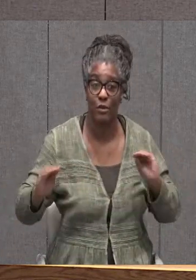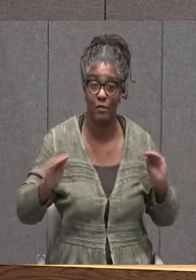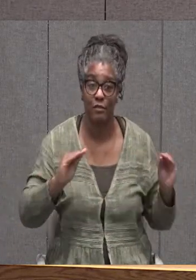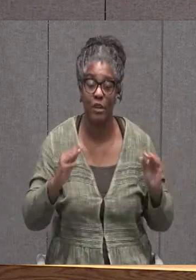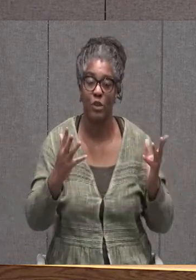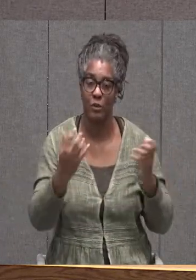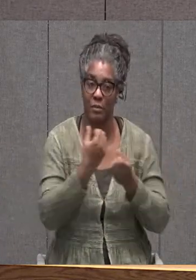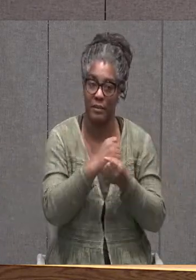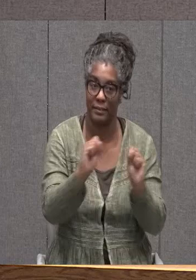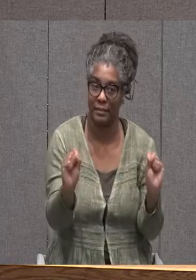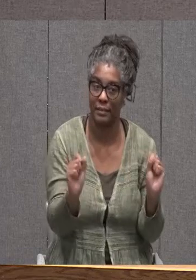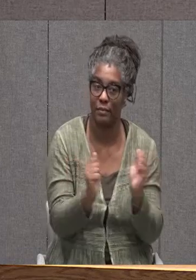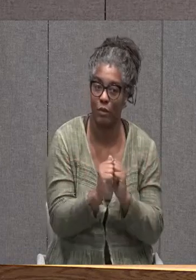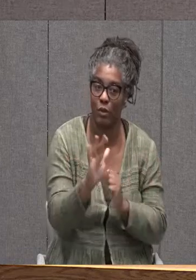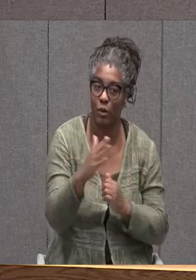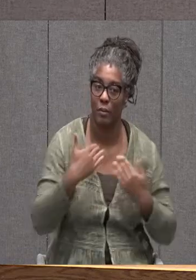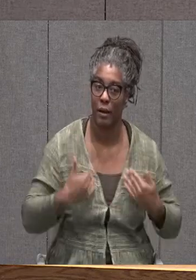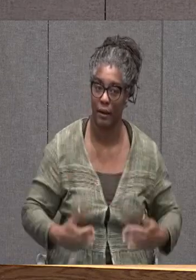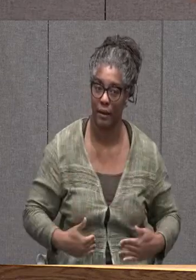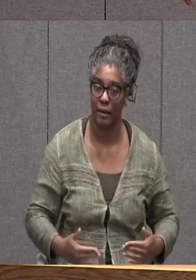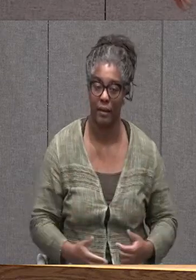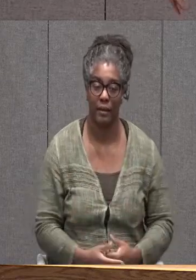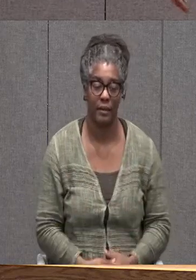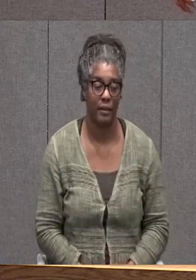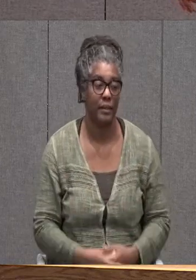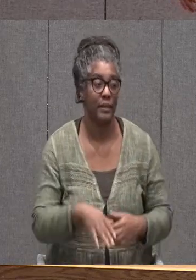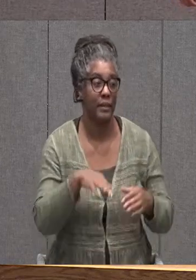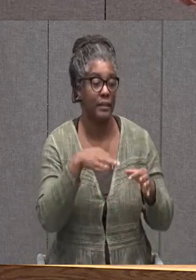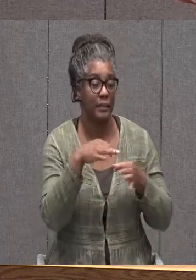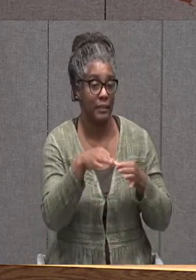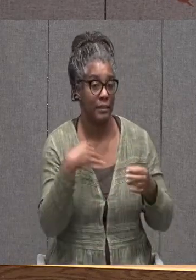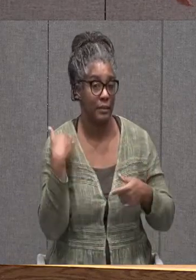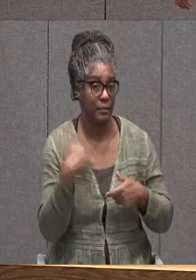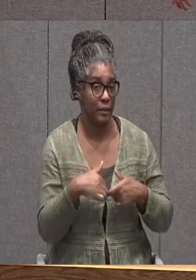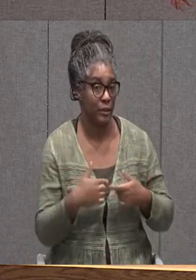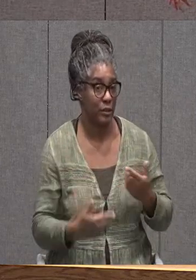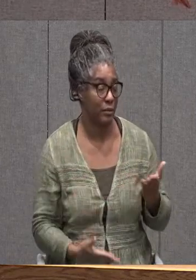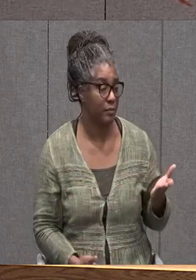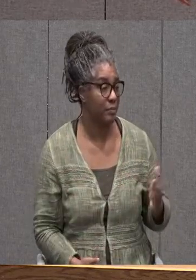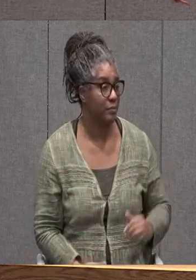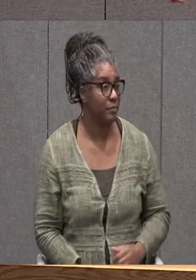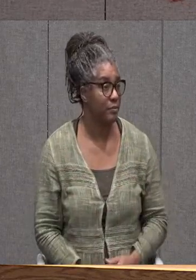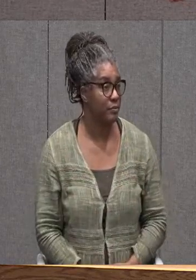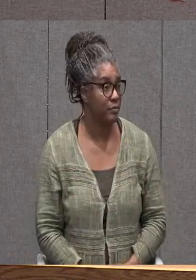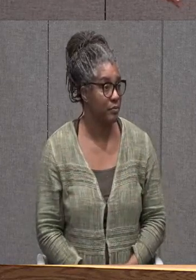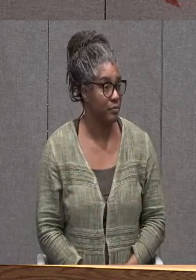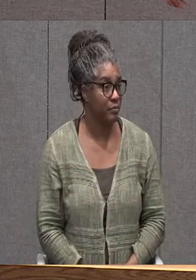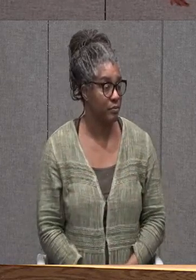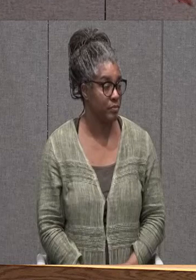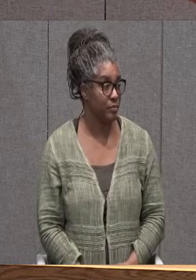(in foreign language) What's the name of the song again, Mr Dunham?